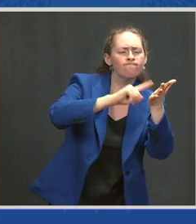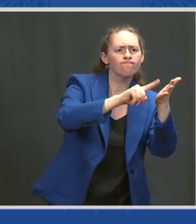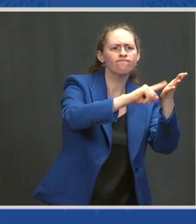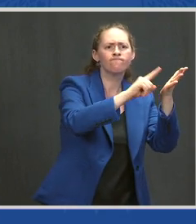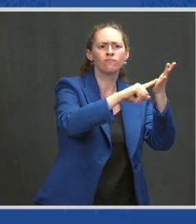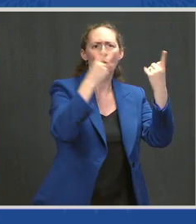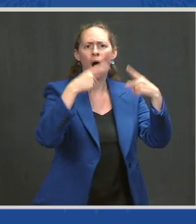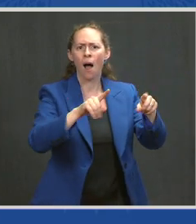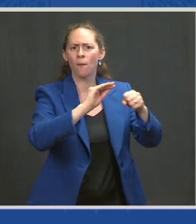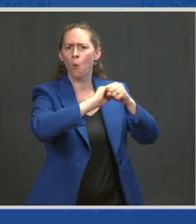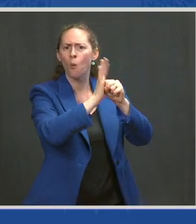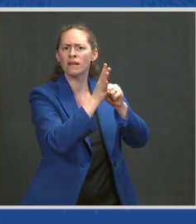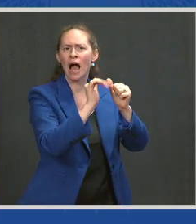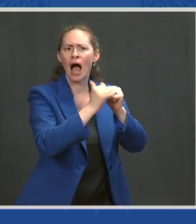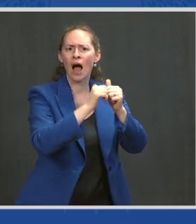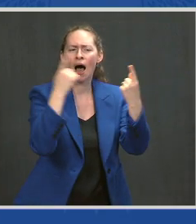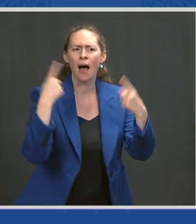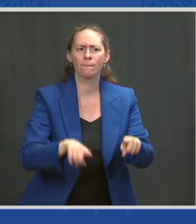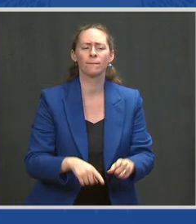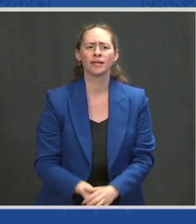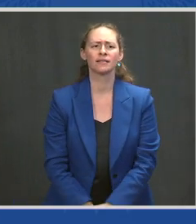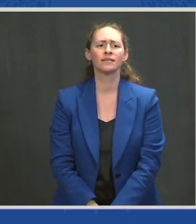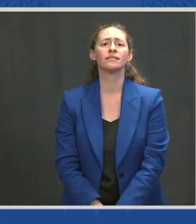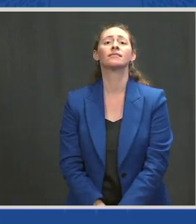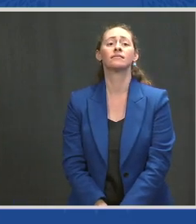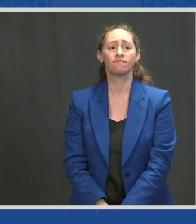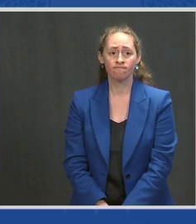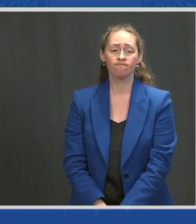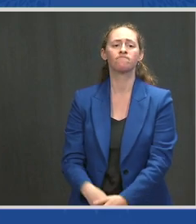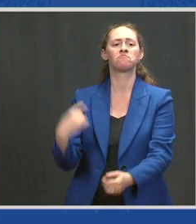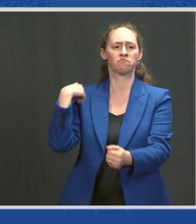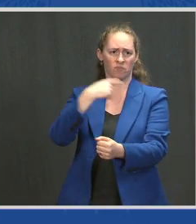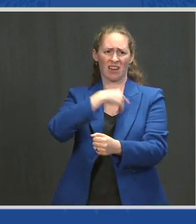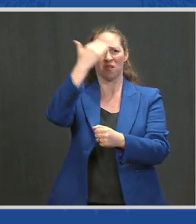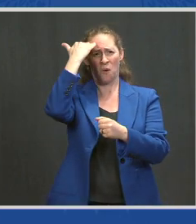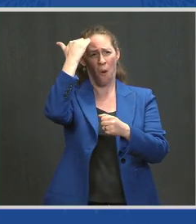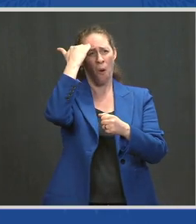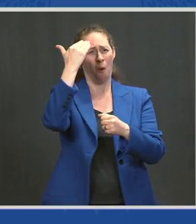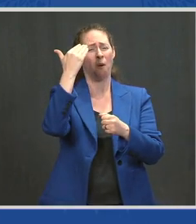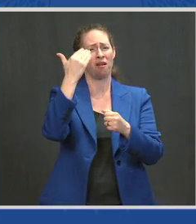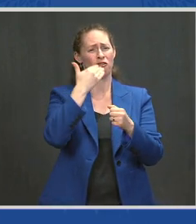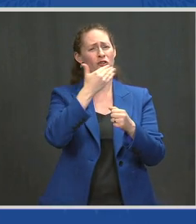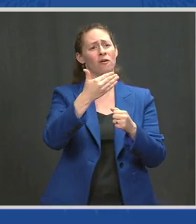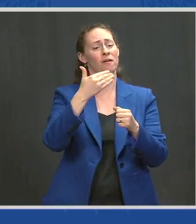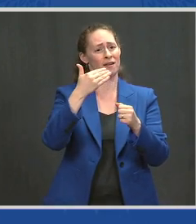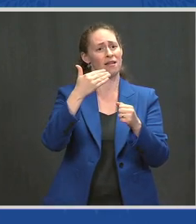We know each other well; we're not old friends. It's just pure business. The Press: So, I guess, my question would be